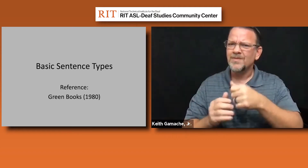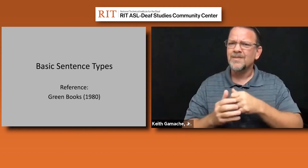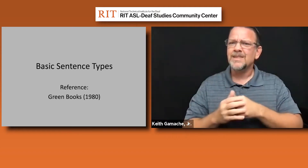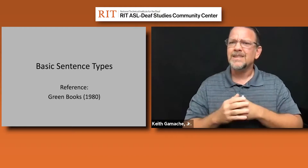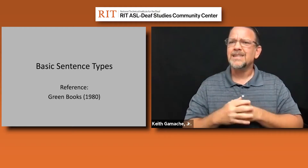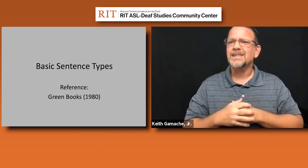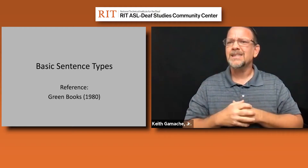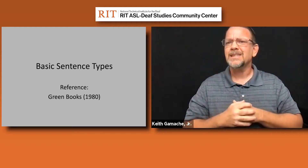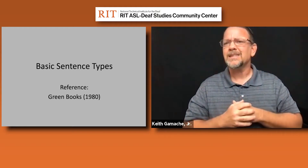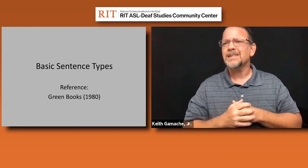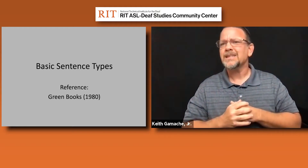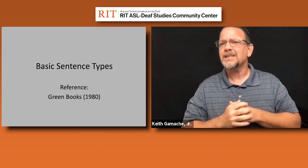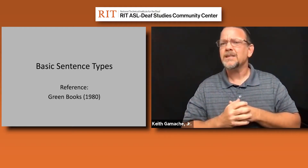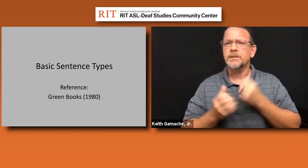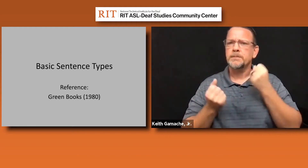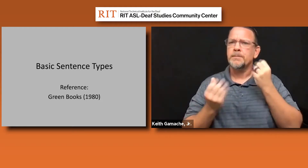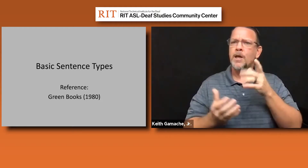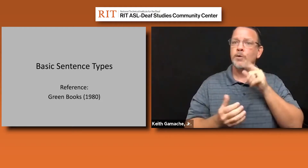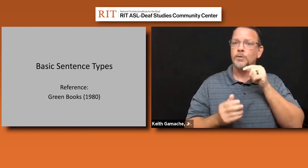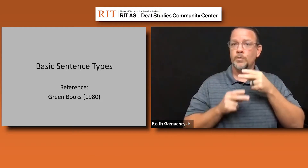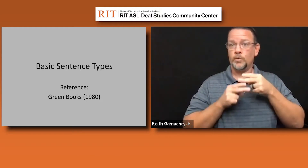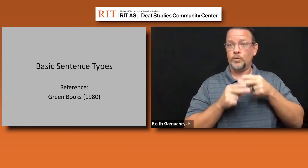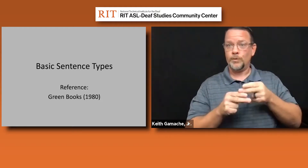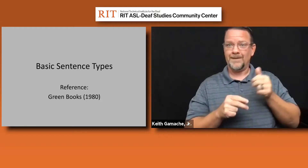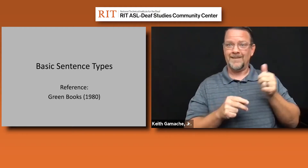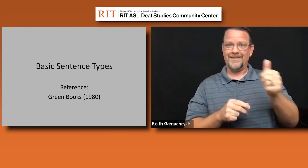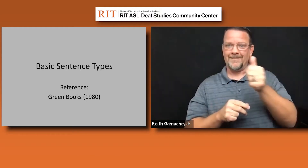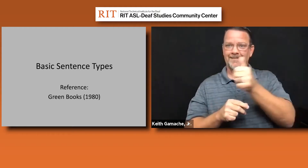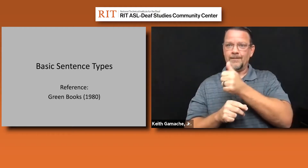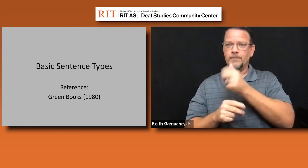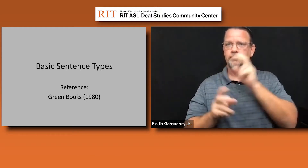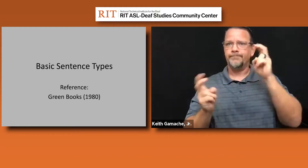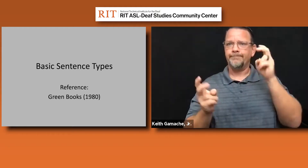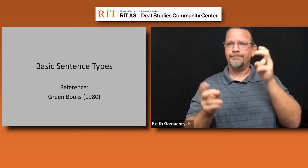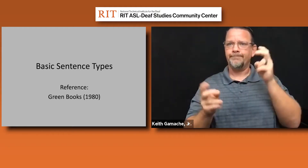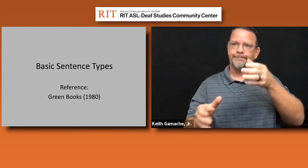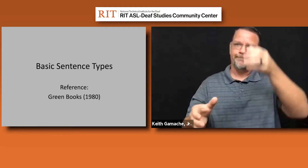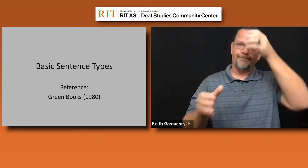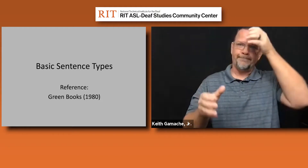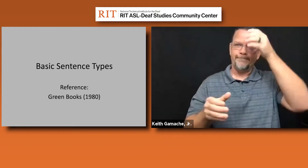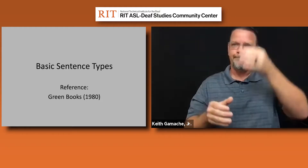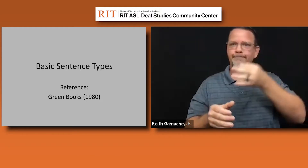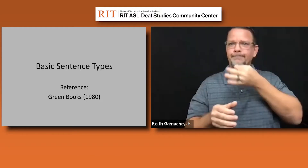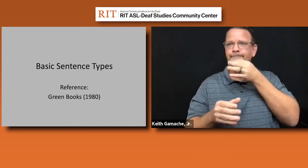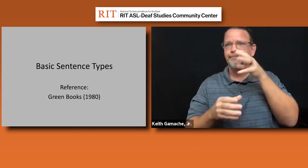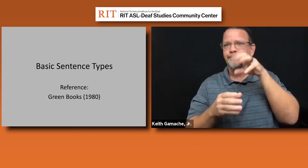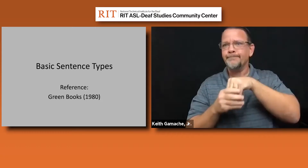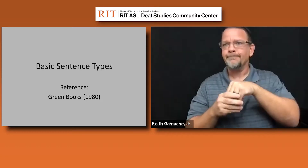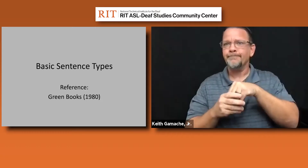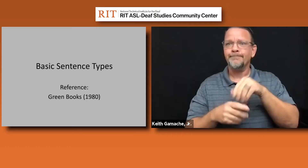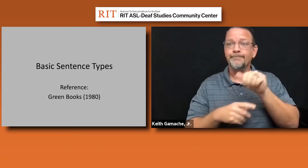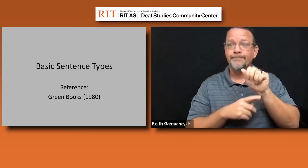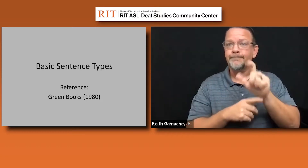without portrayal in ASL? So a lot of what we would attribute as linguists